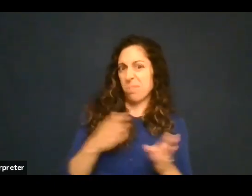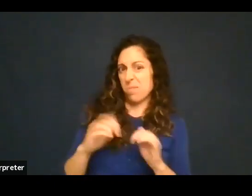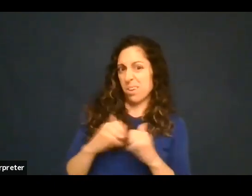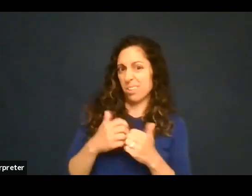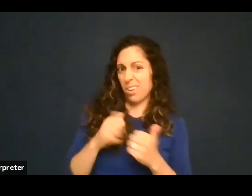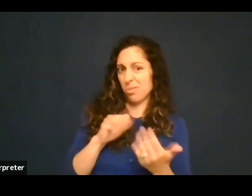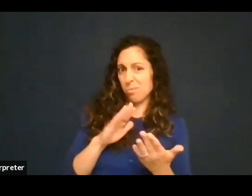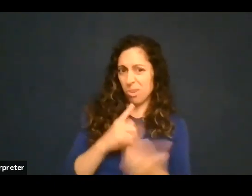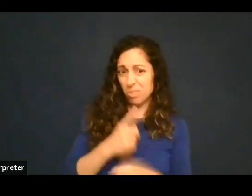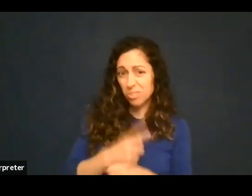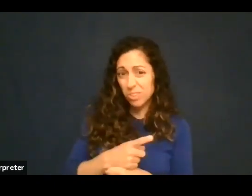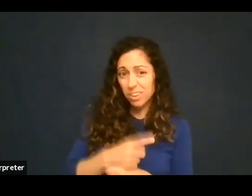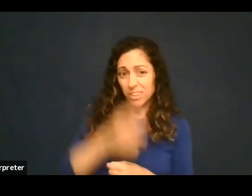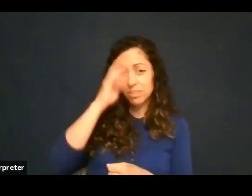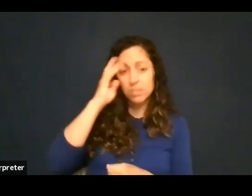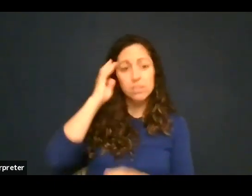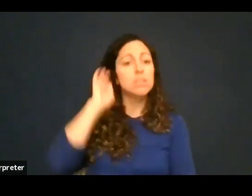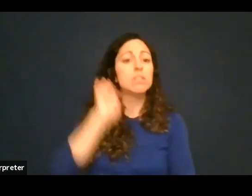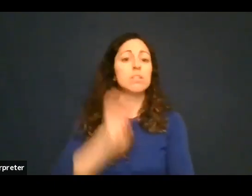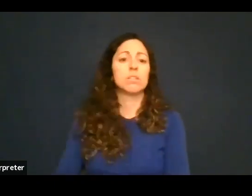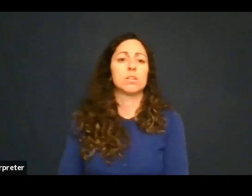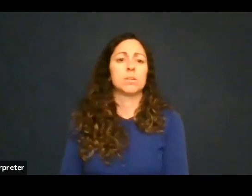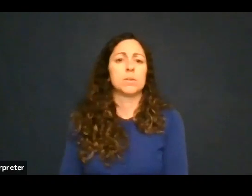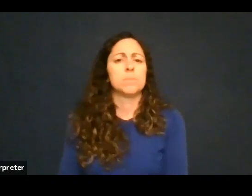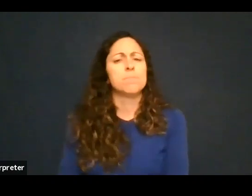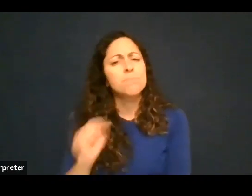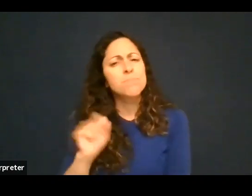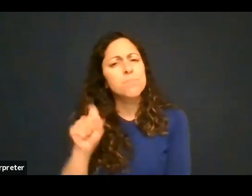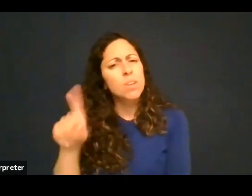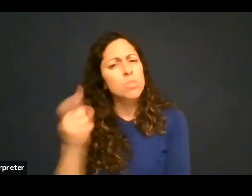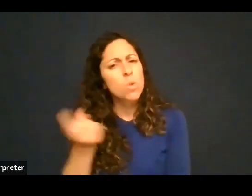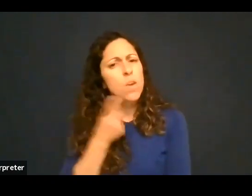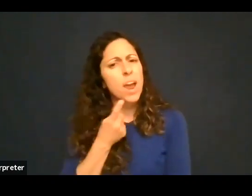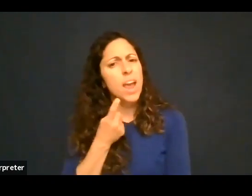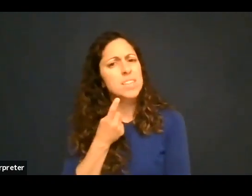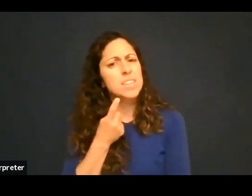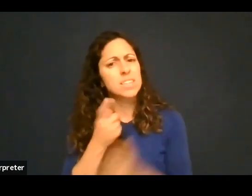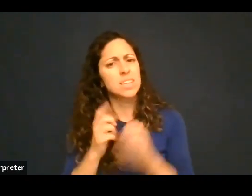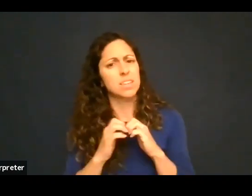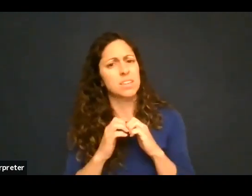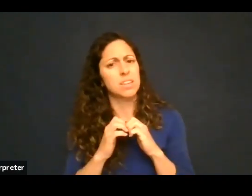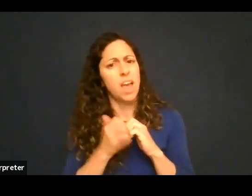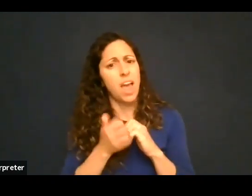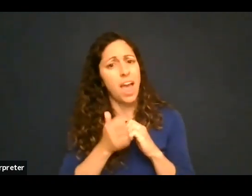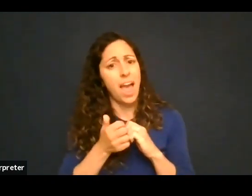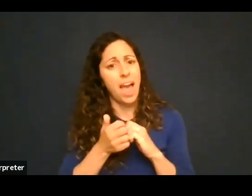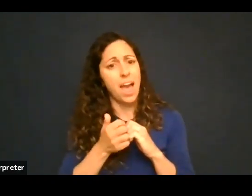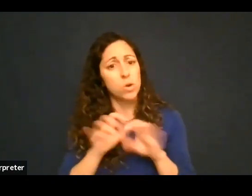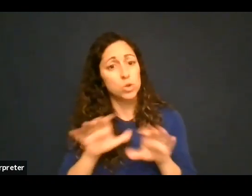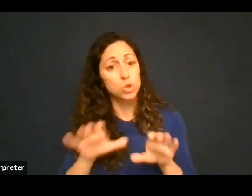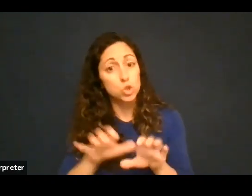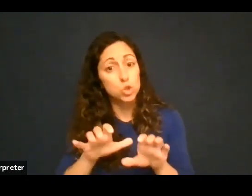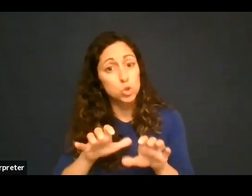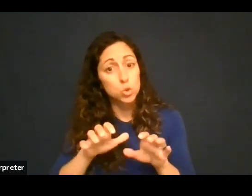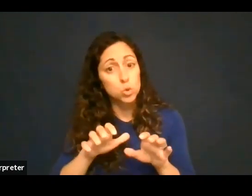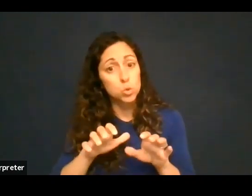Is this asking-- is it how to go about doing a natural history study on a sub-type that's not currently represented? Yeah.